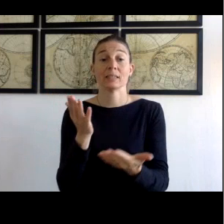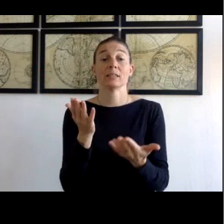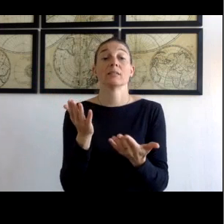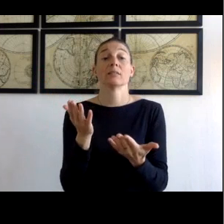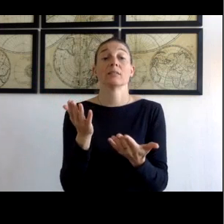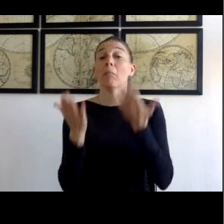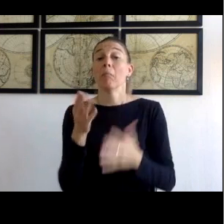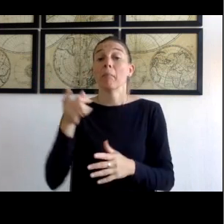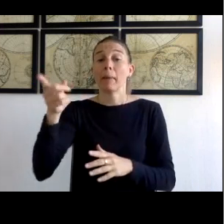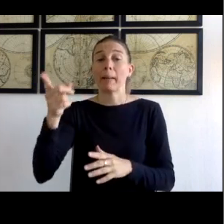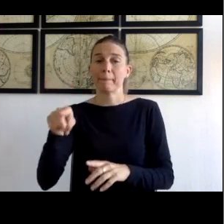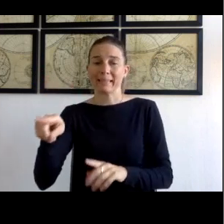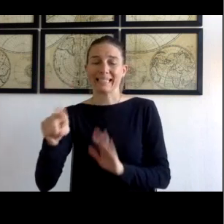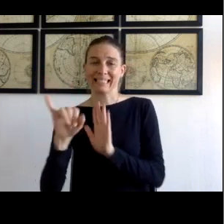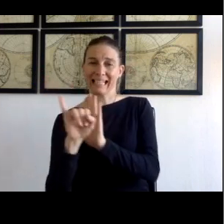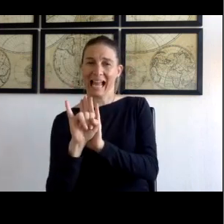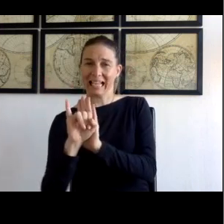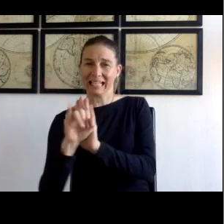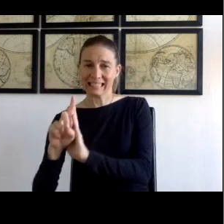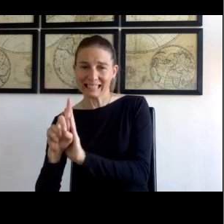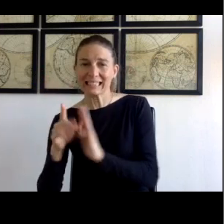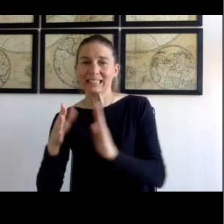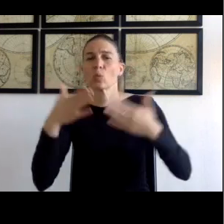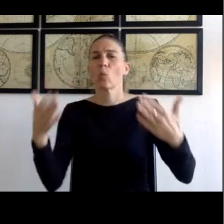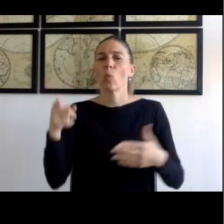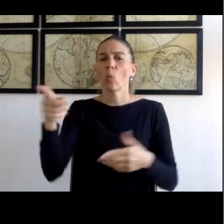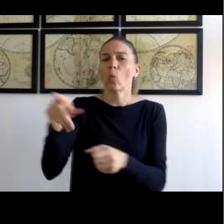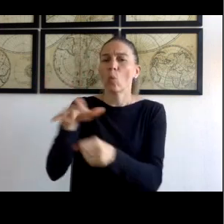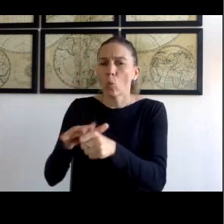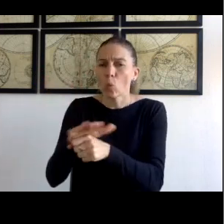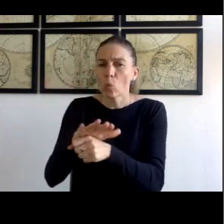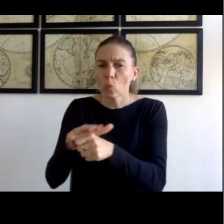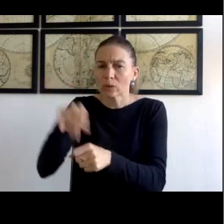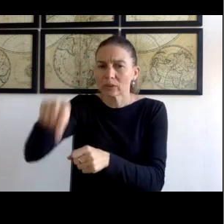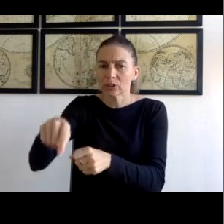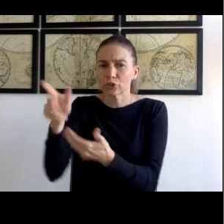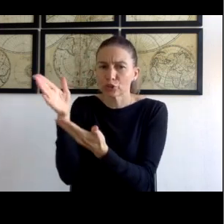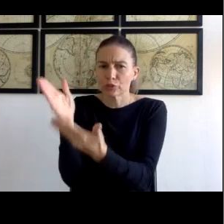which are the menu based systems that provide users of television,